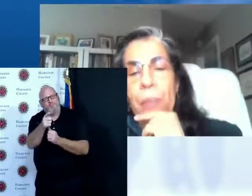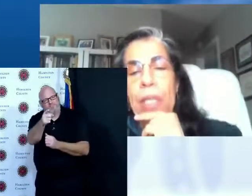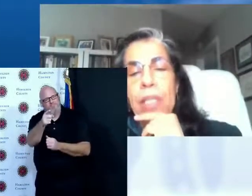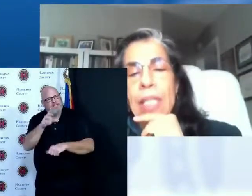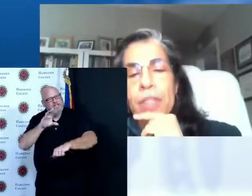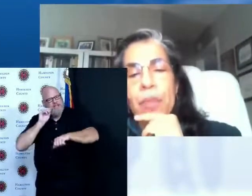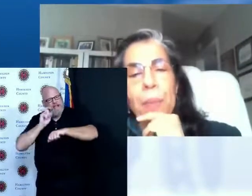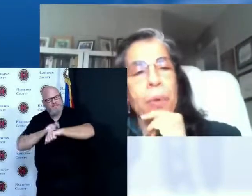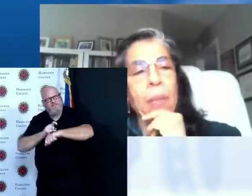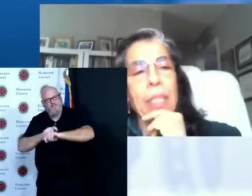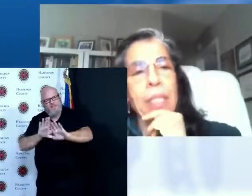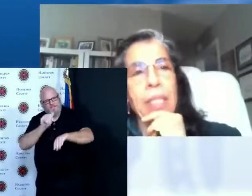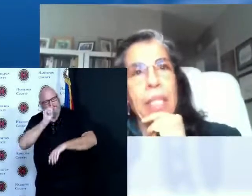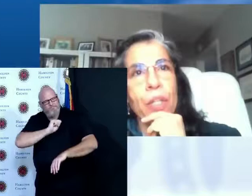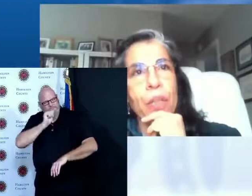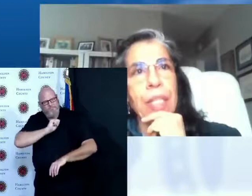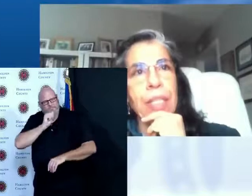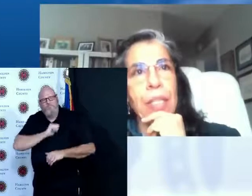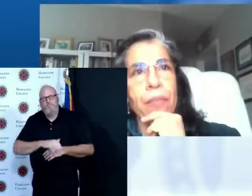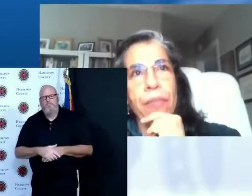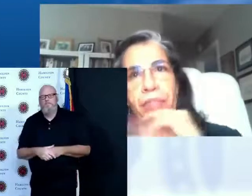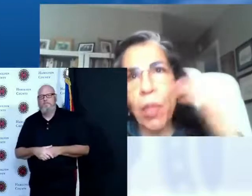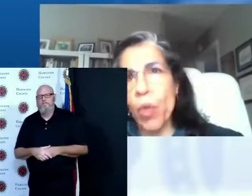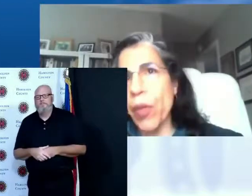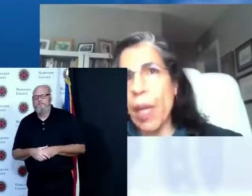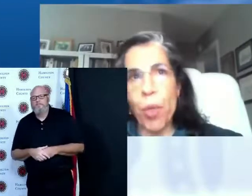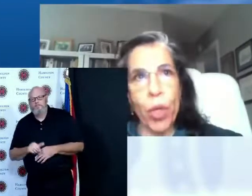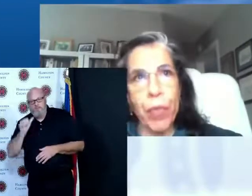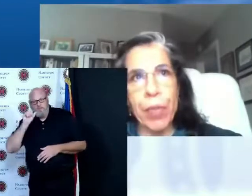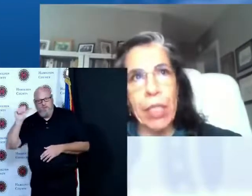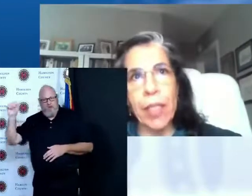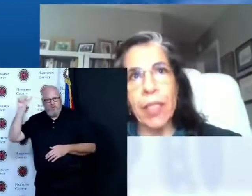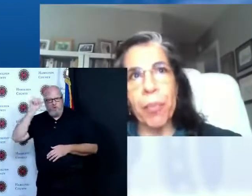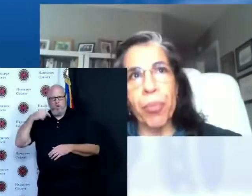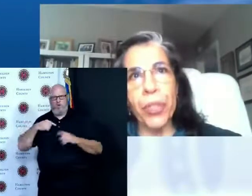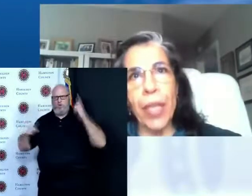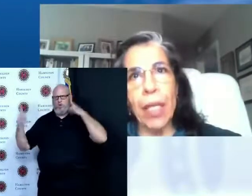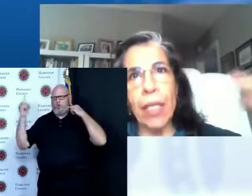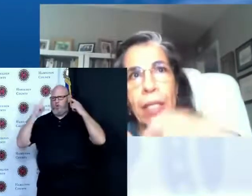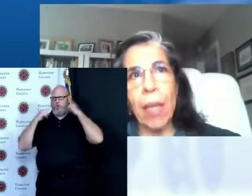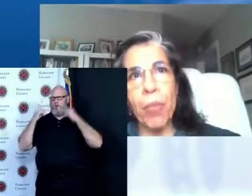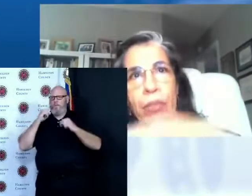the President yesterday promised an increase of somewhere in the neighborhood of 15-16% in number